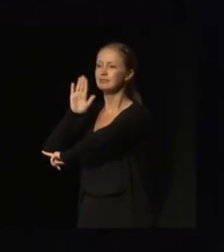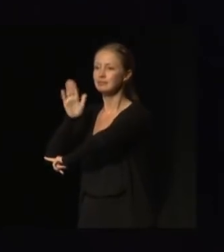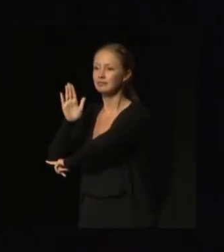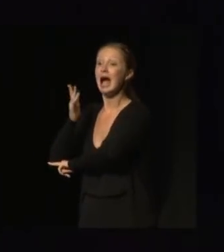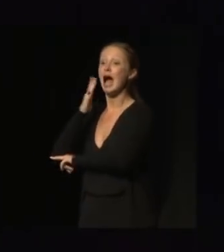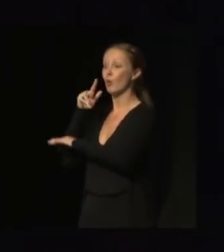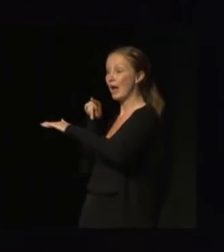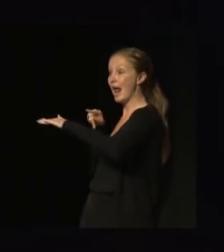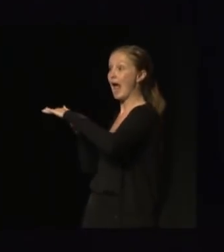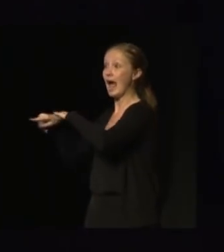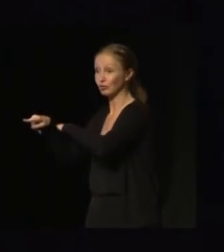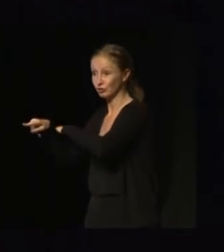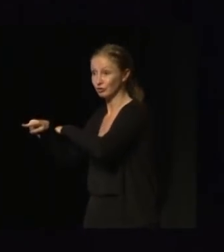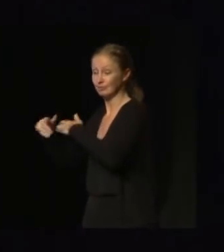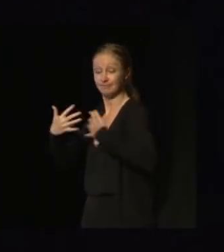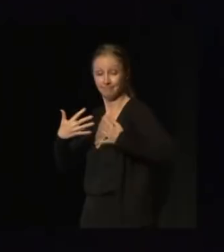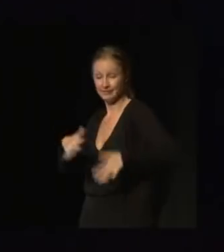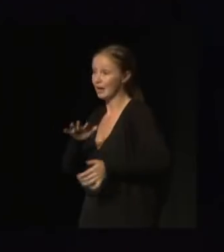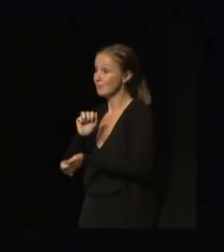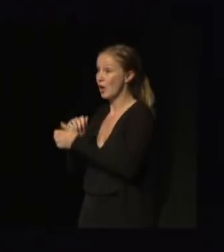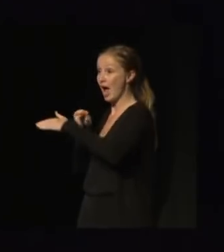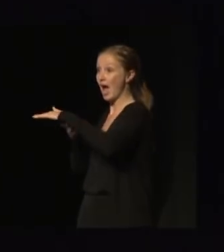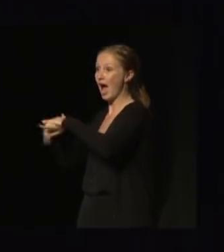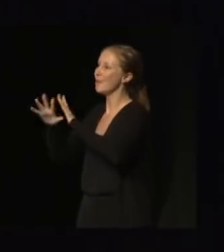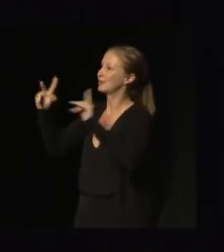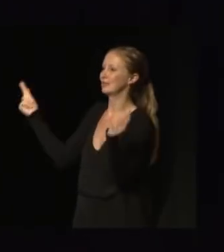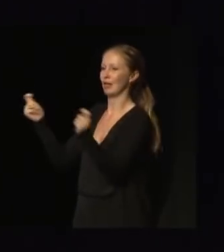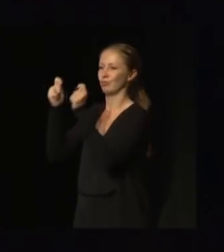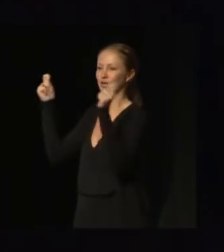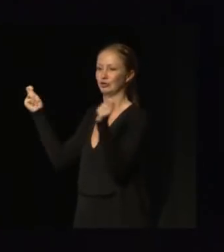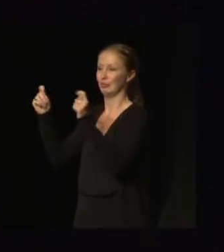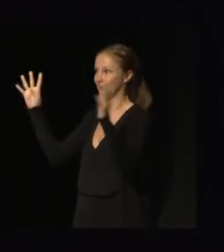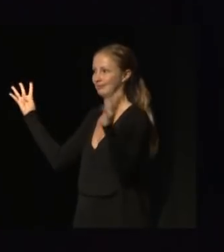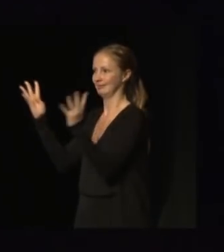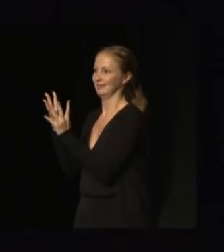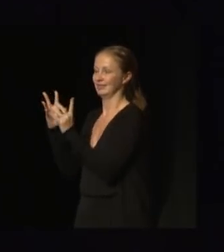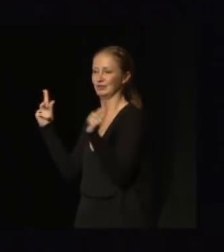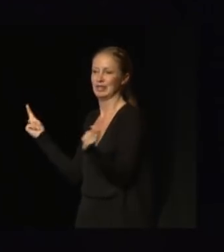on coming out of prison. It's interesting also that they didn't smash the windows